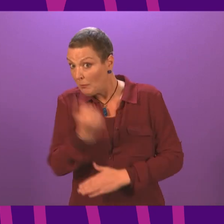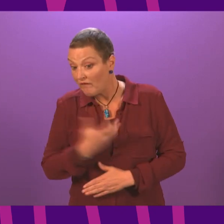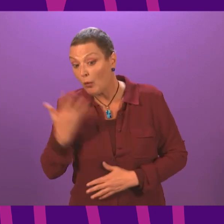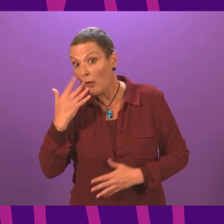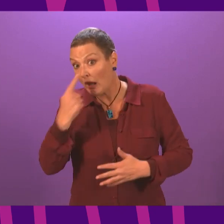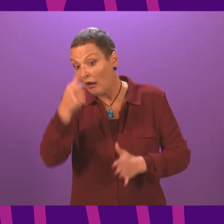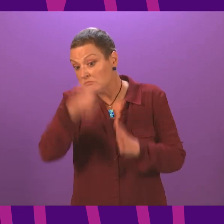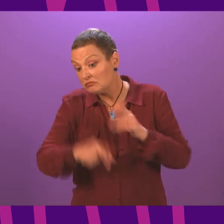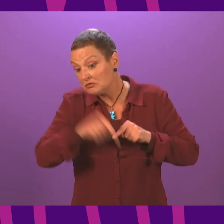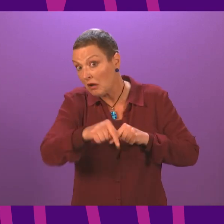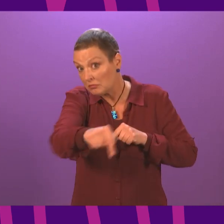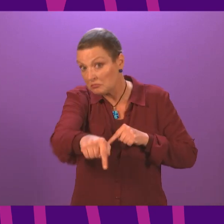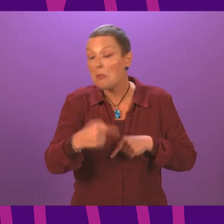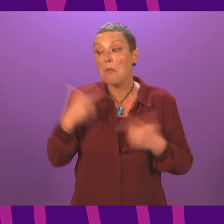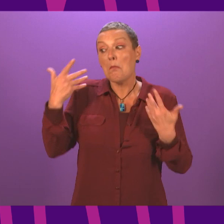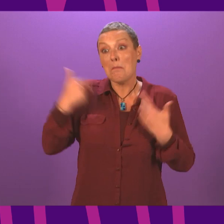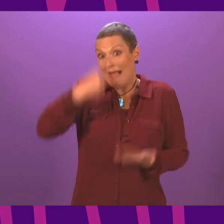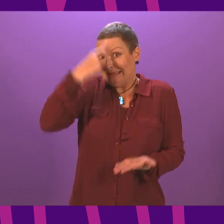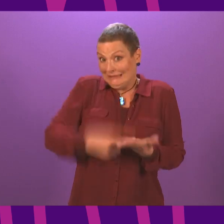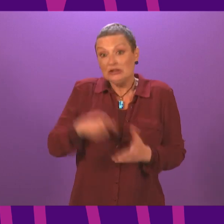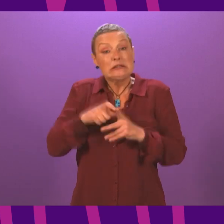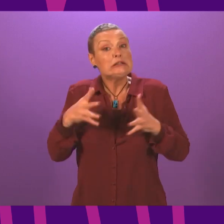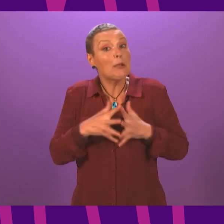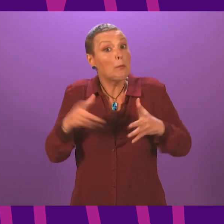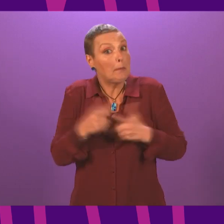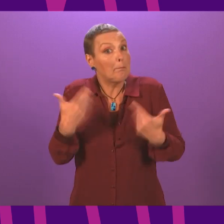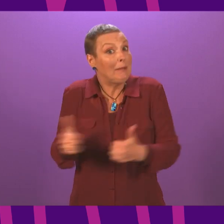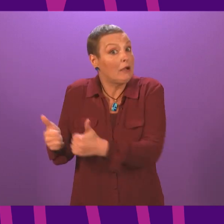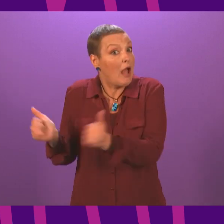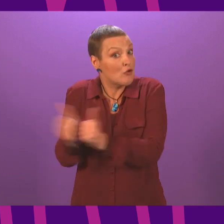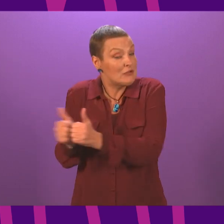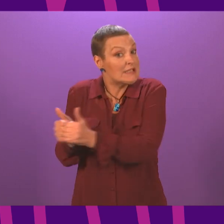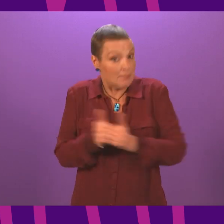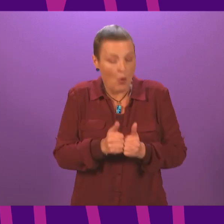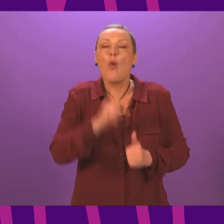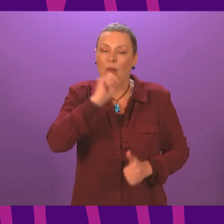My decision, which the DWP has agreed to support, is that we will introduce the child disability